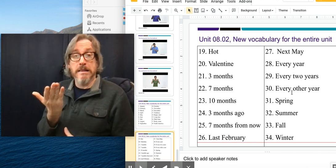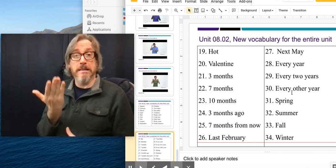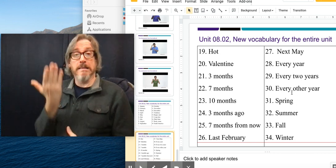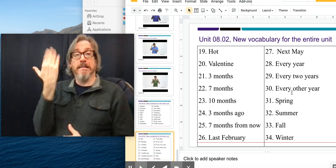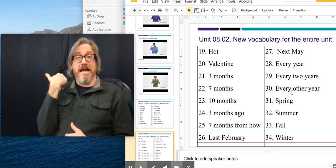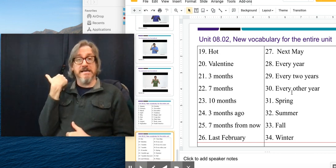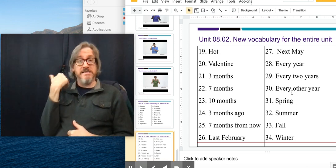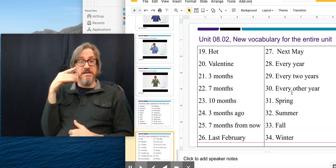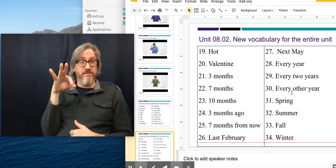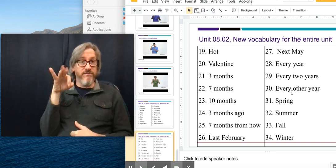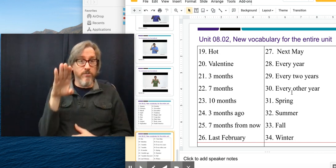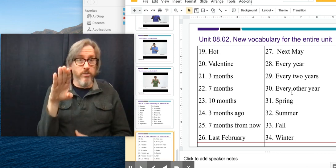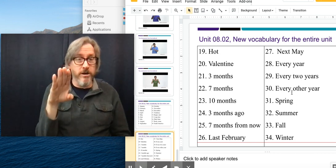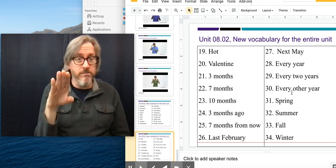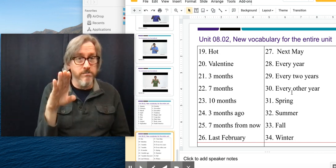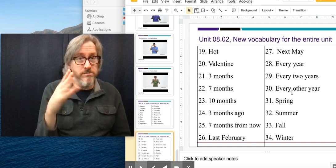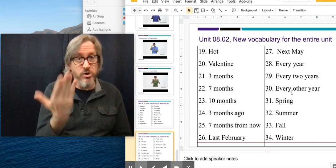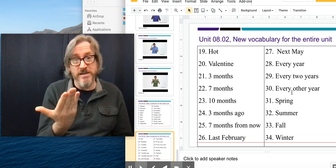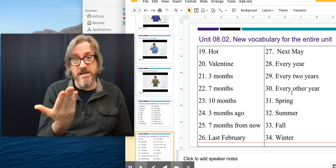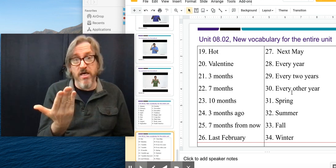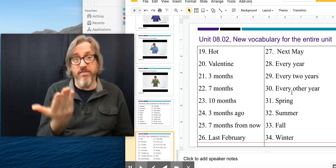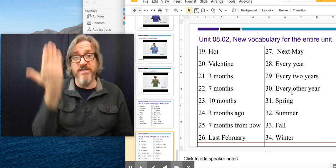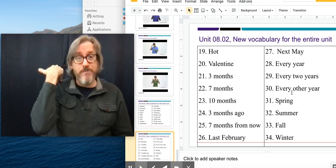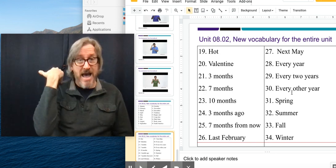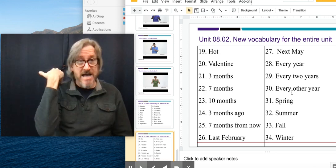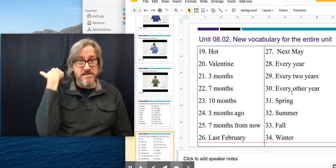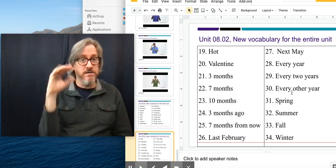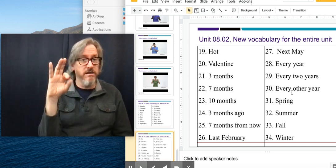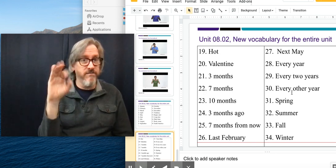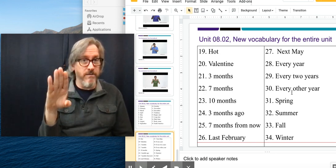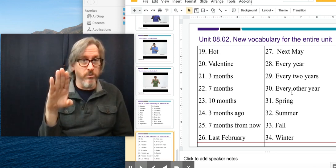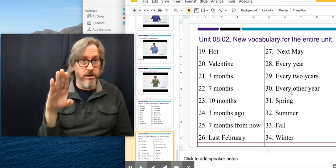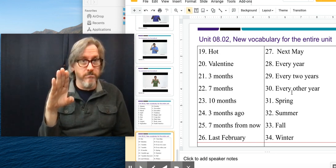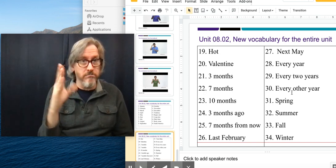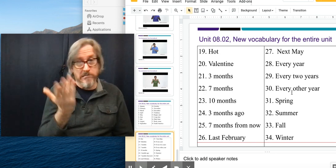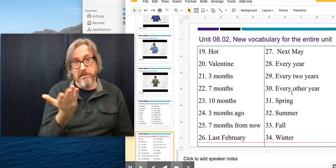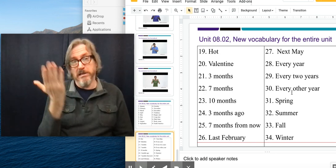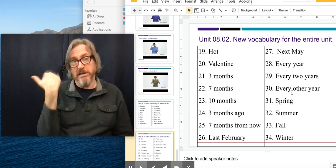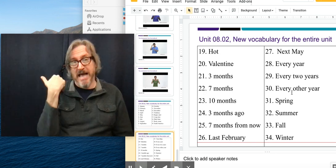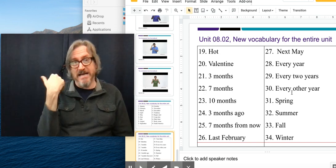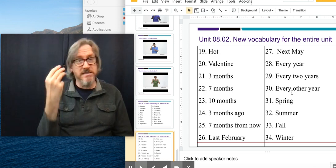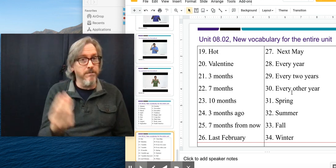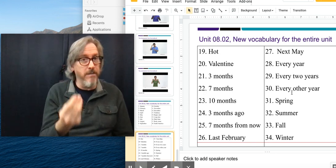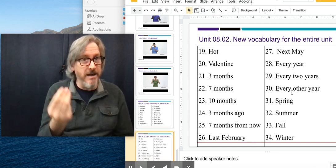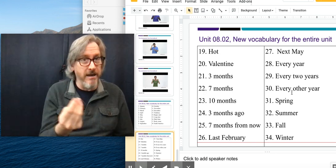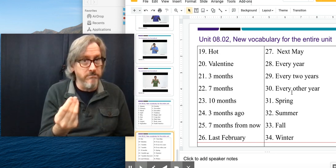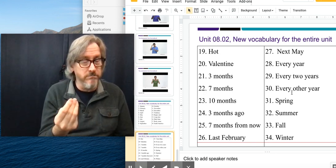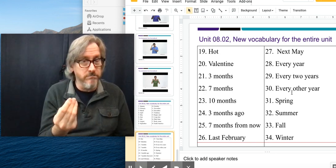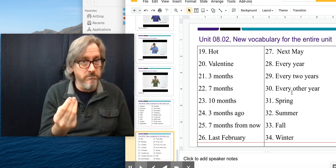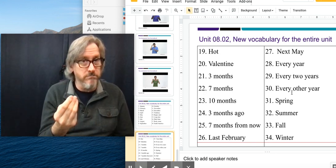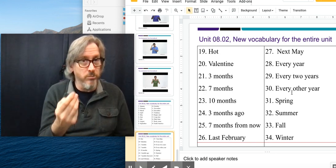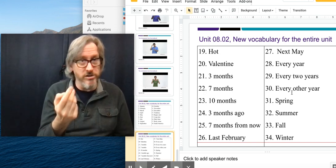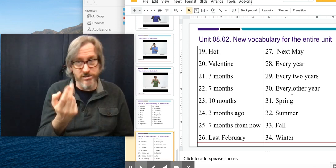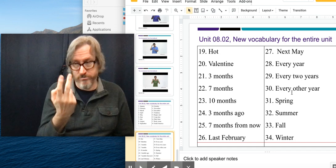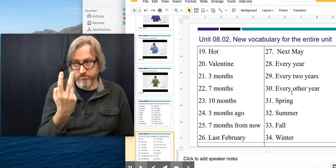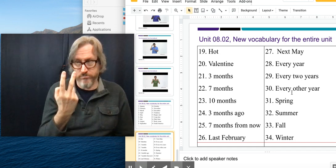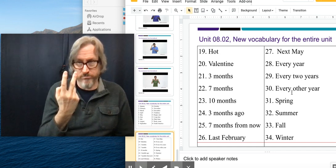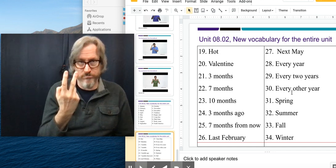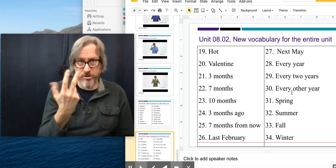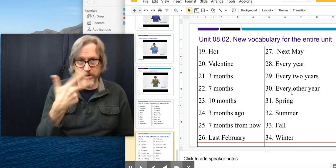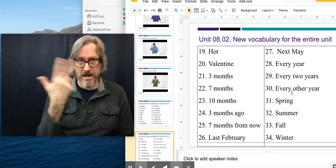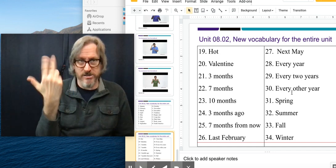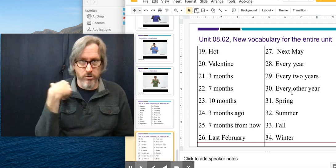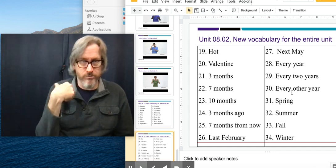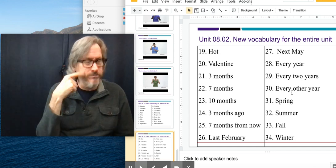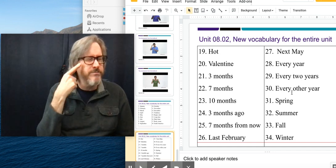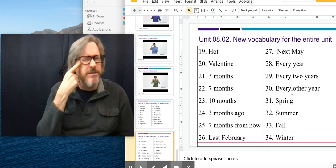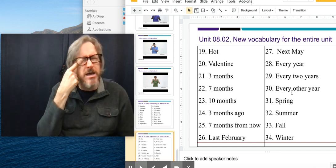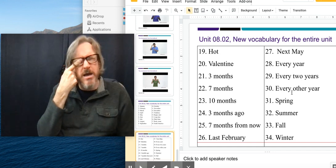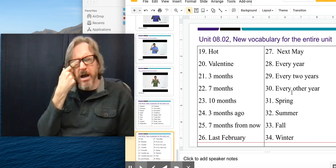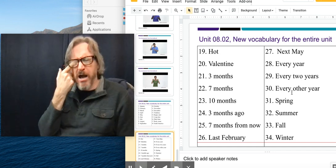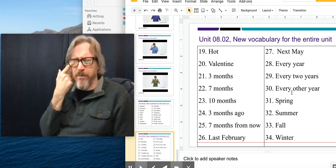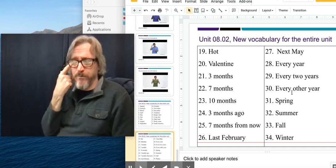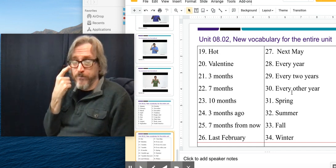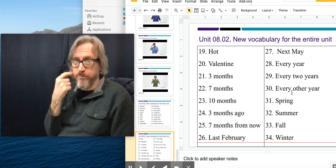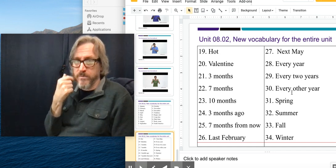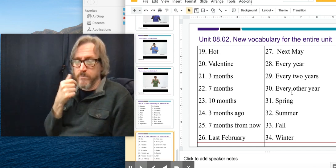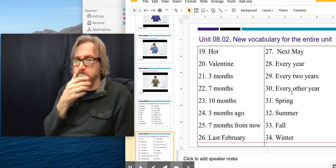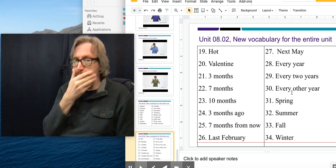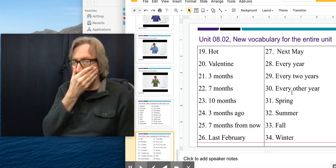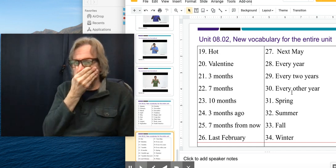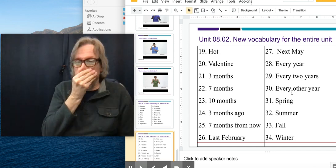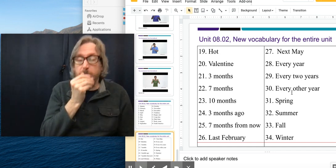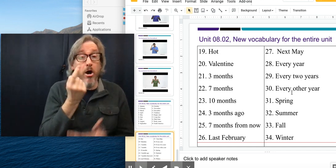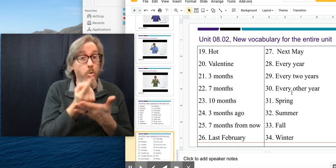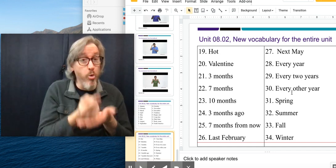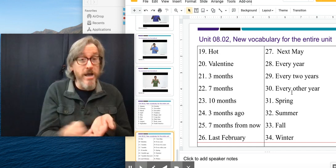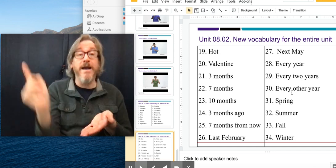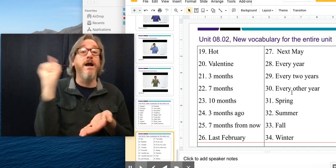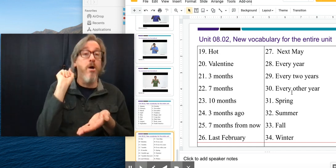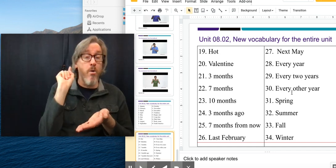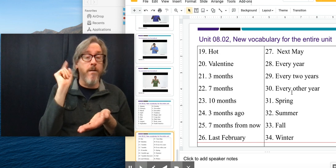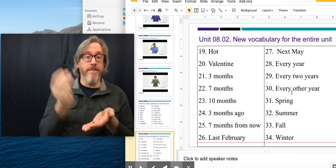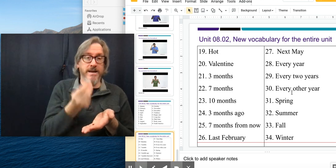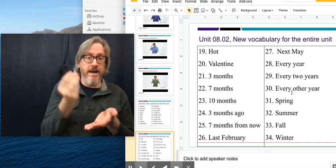last February so it's this past February last Monday was three days ago um a week ago Monday